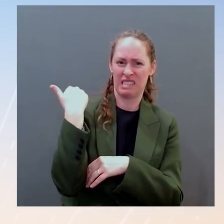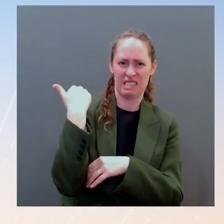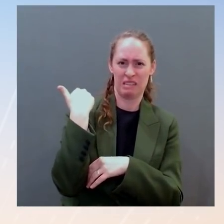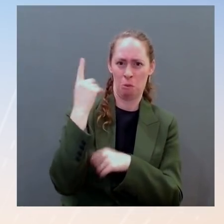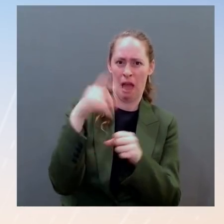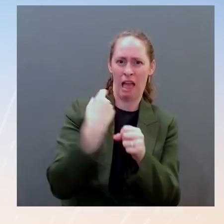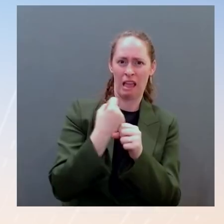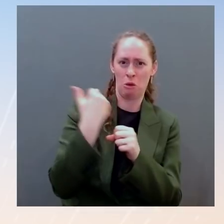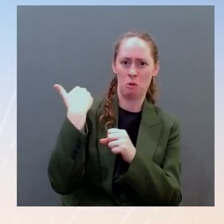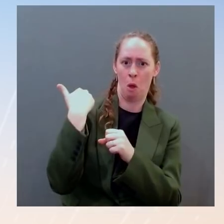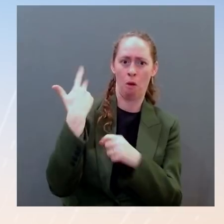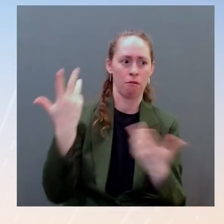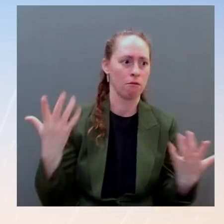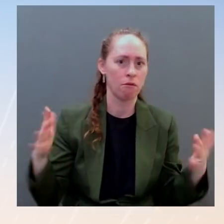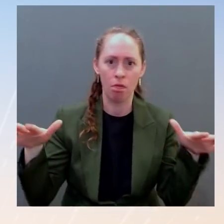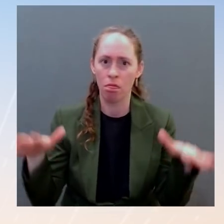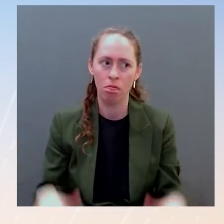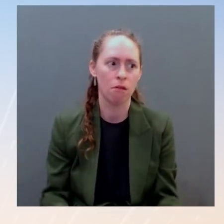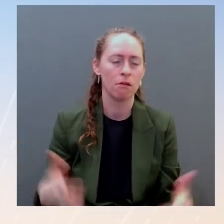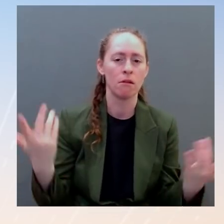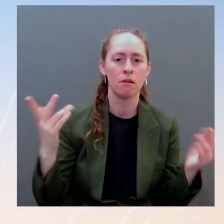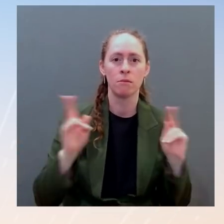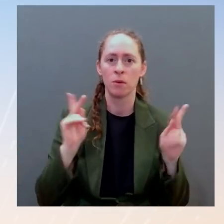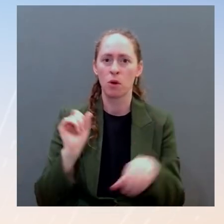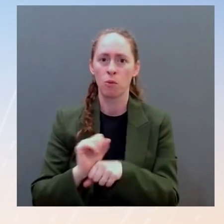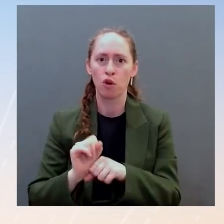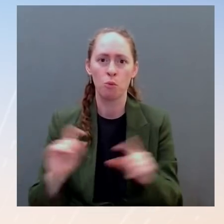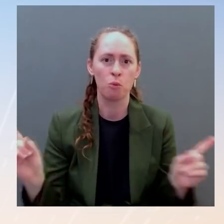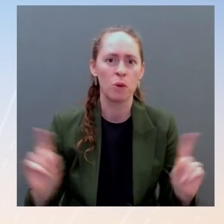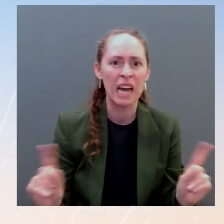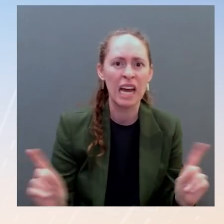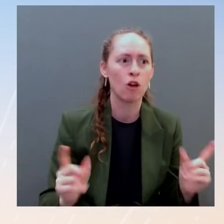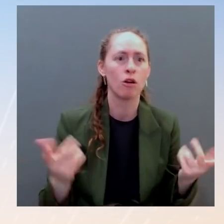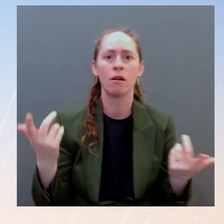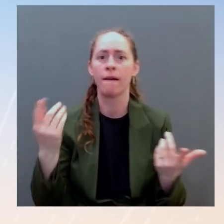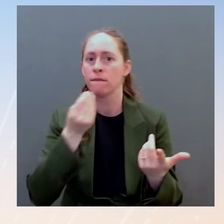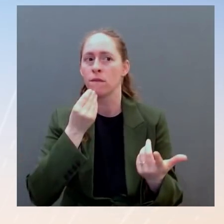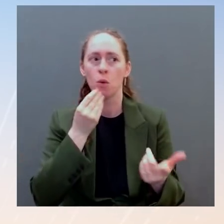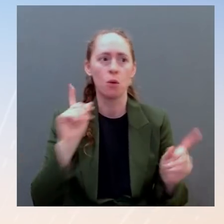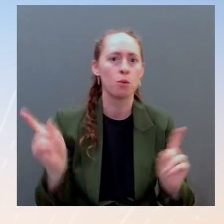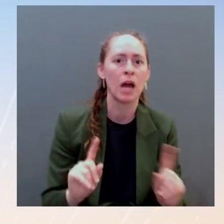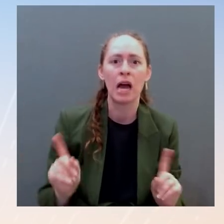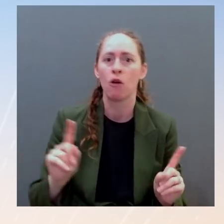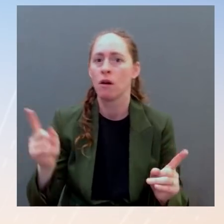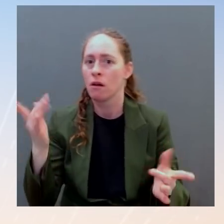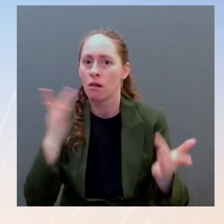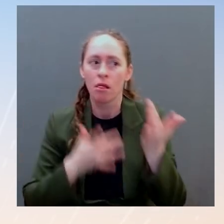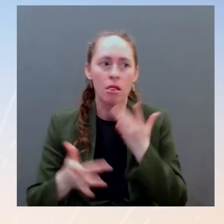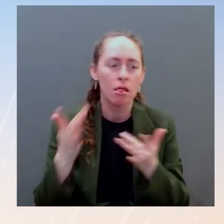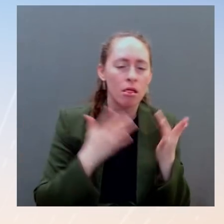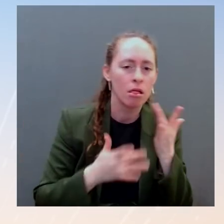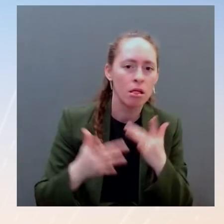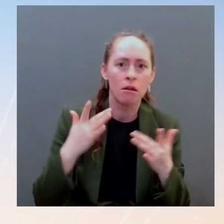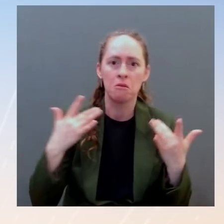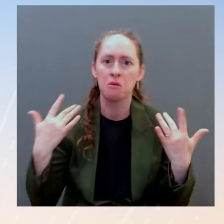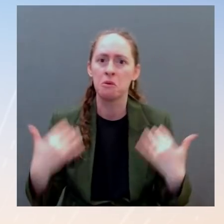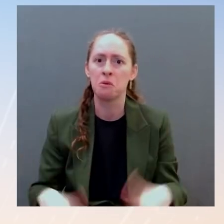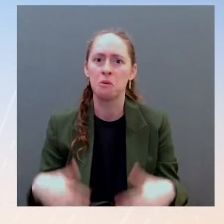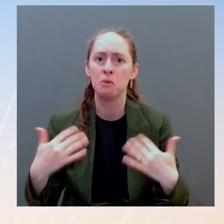what we did at that time is take steps to help stem that economic downturn. And that was a decision made that the President continues to believe